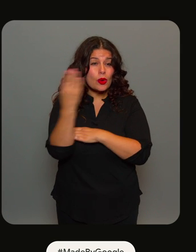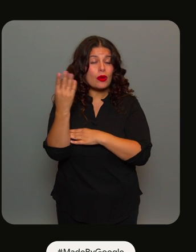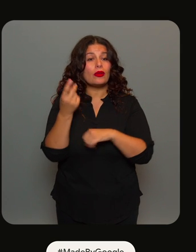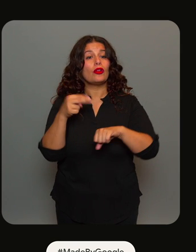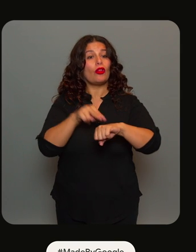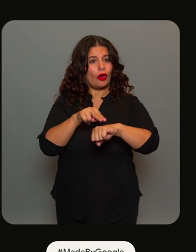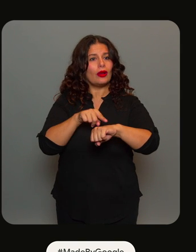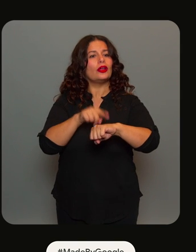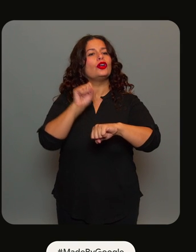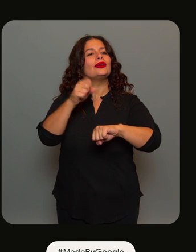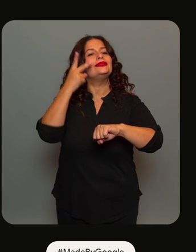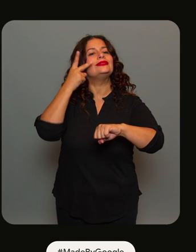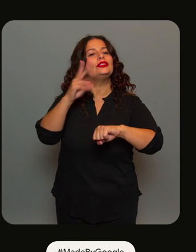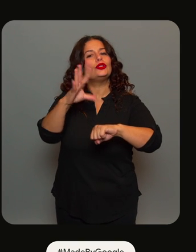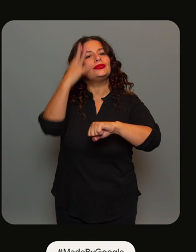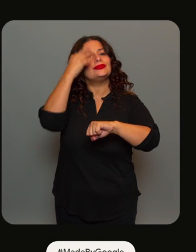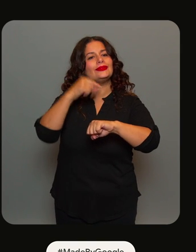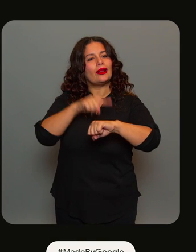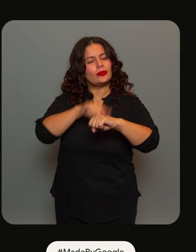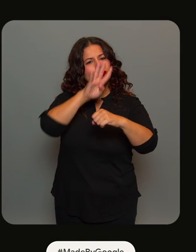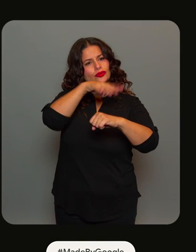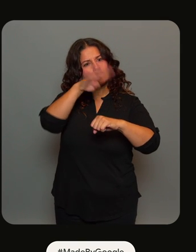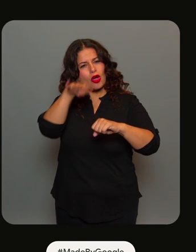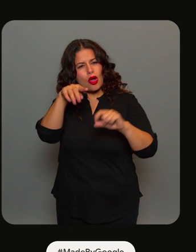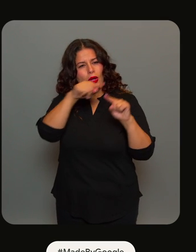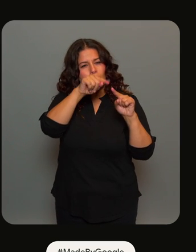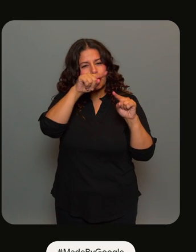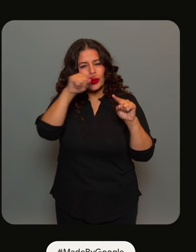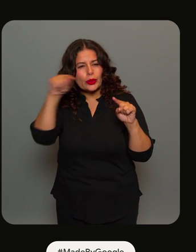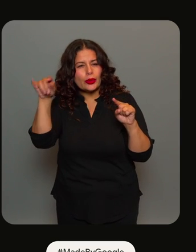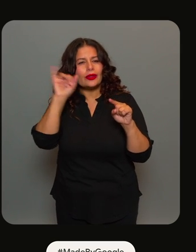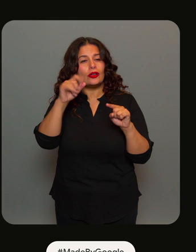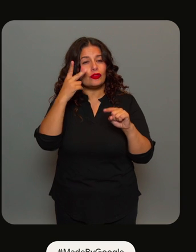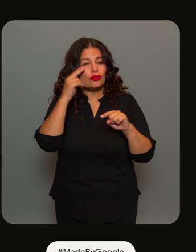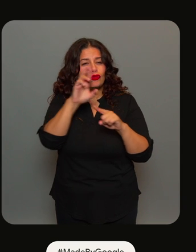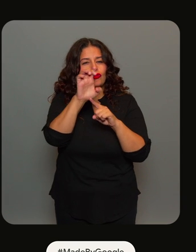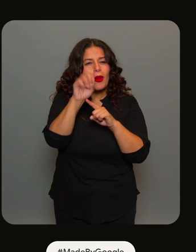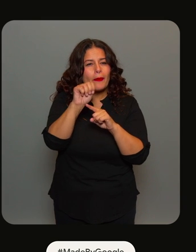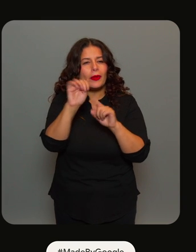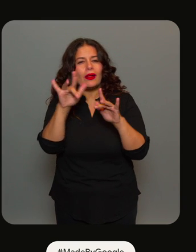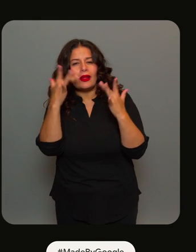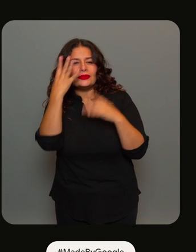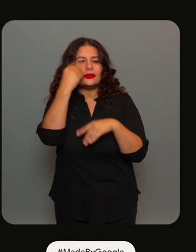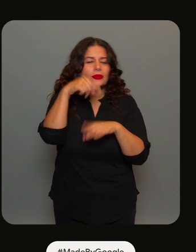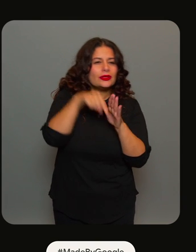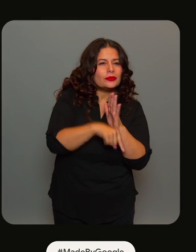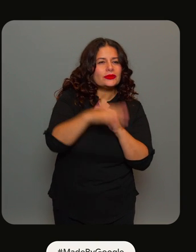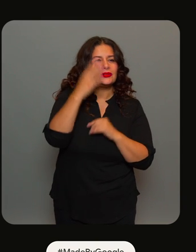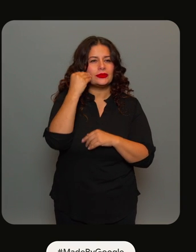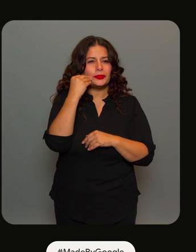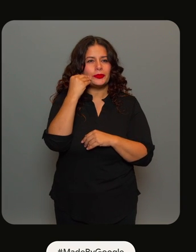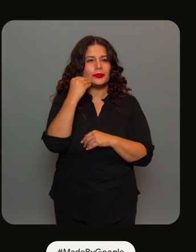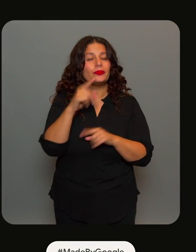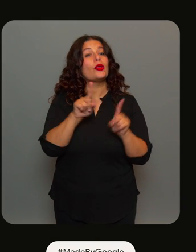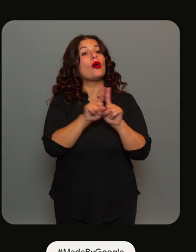breakdown for light sleep, REM and deep sleep. You can also check the Fitbit app to see your long-term sleep